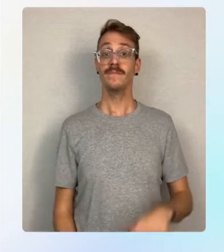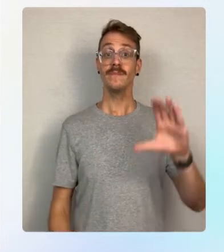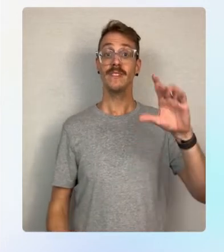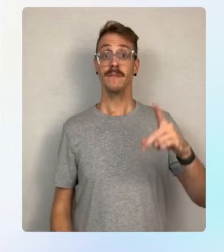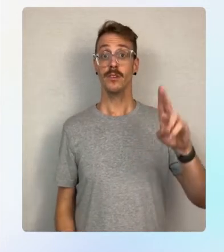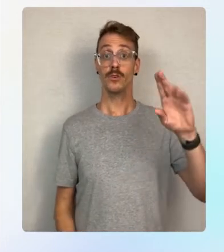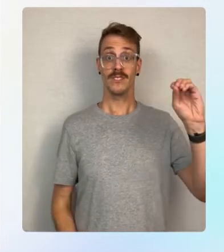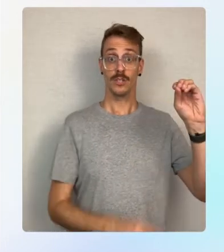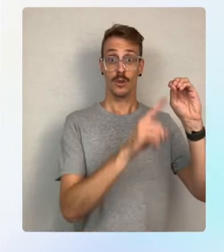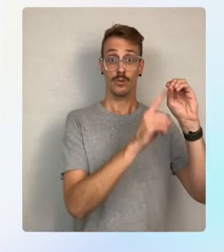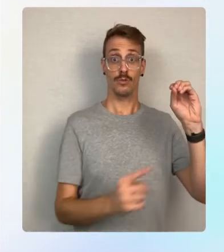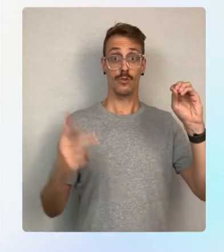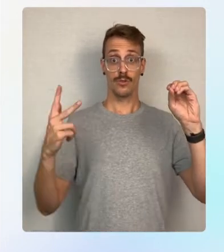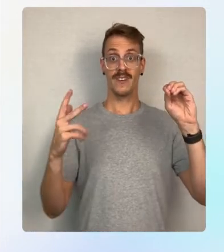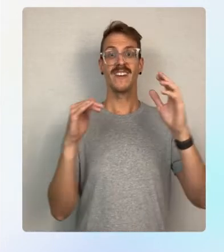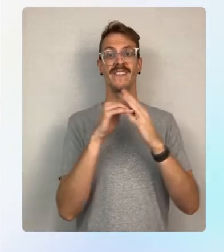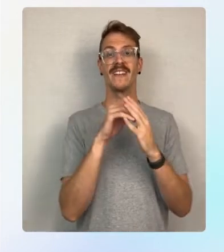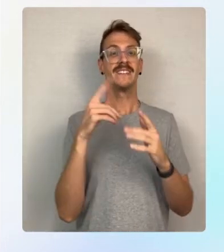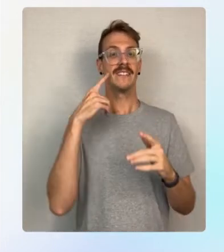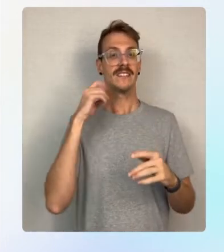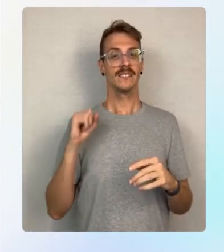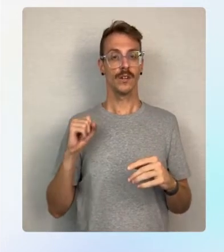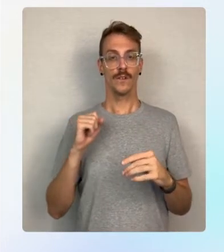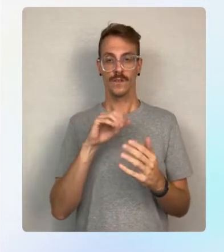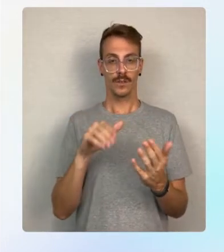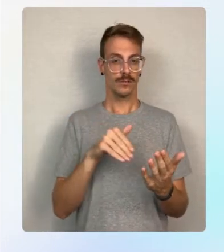CPU 0 to 3 represents the silver cores;